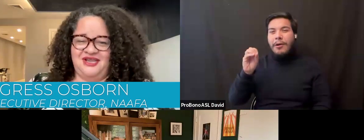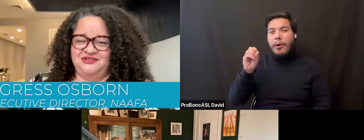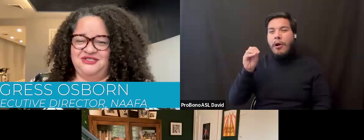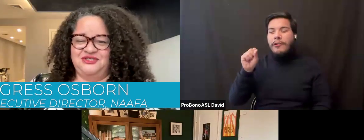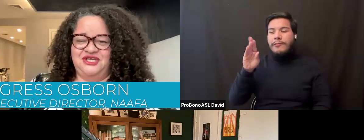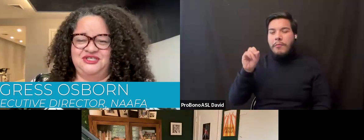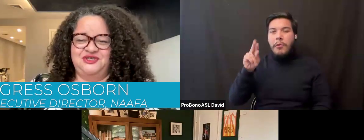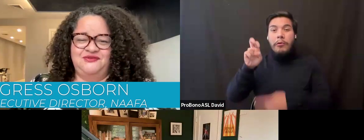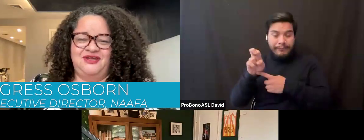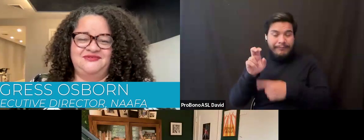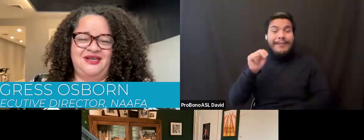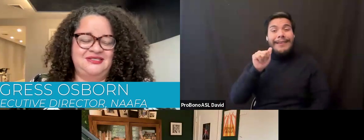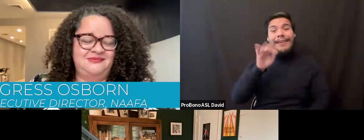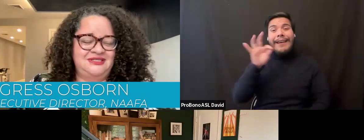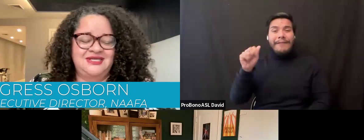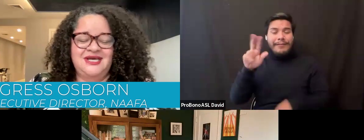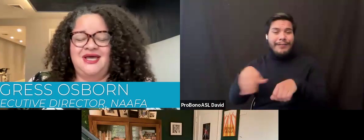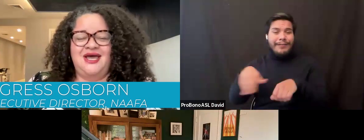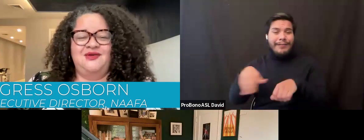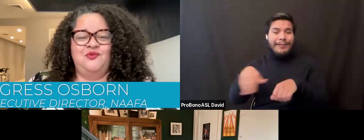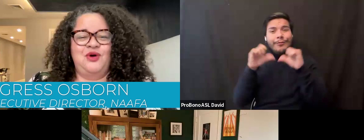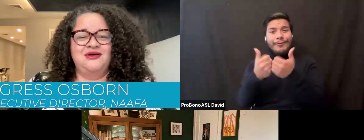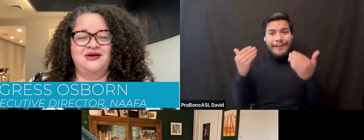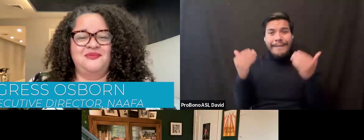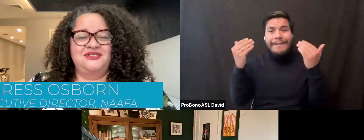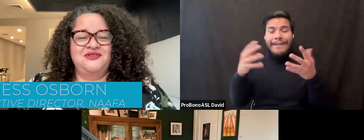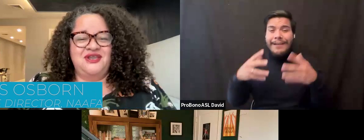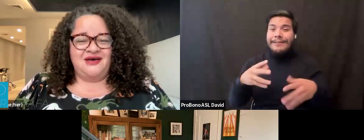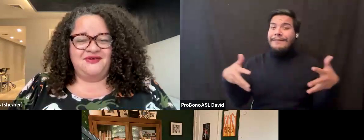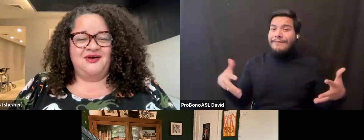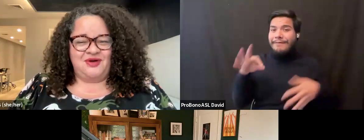the National Association to Advance Fat Acceptance and welcome to the NAAFA